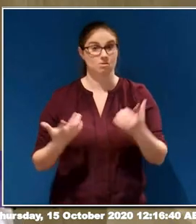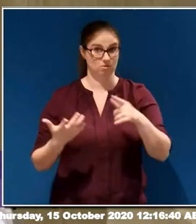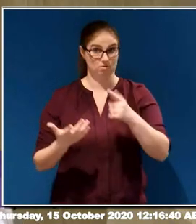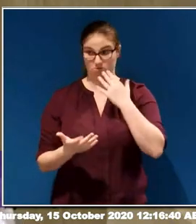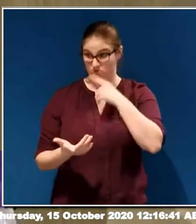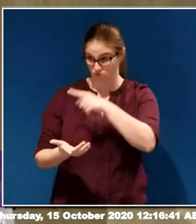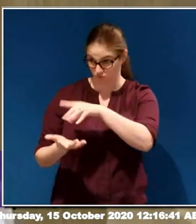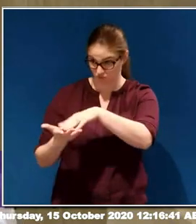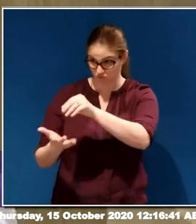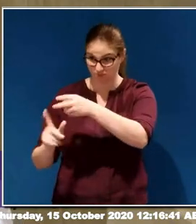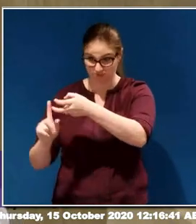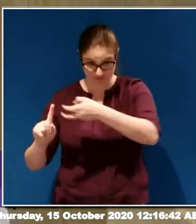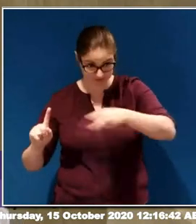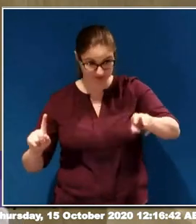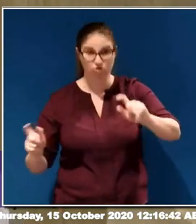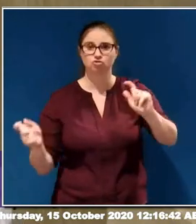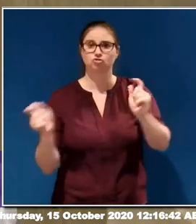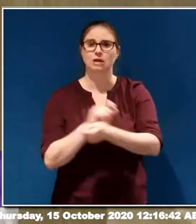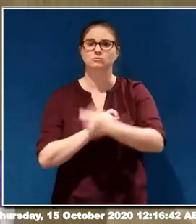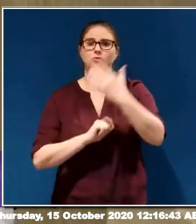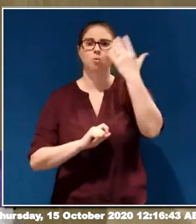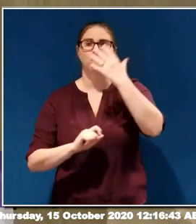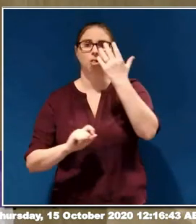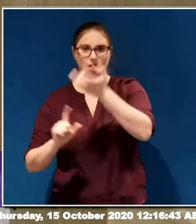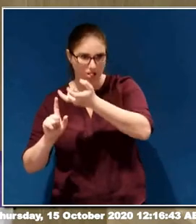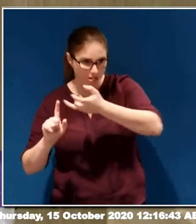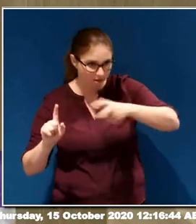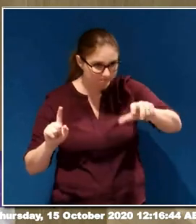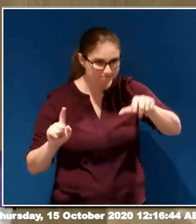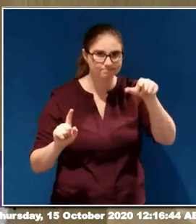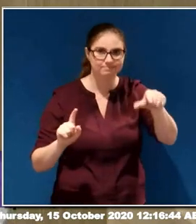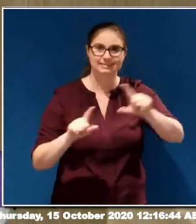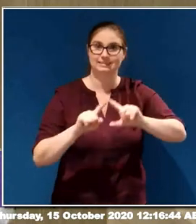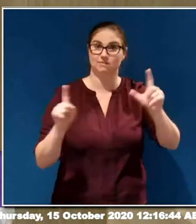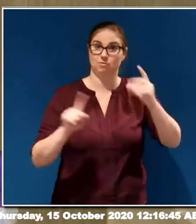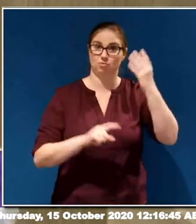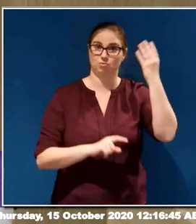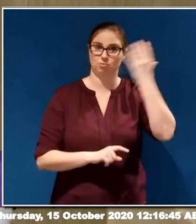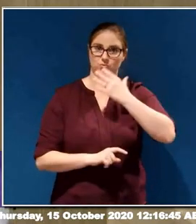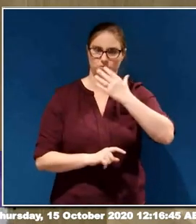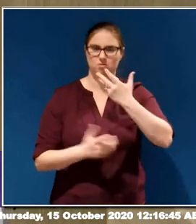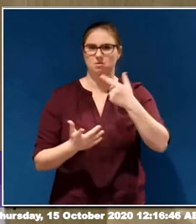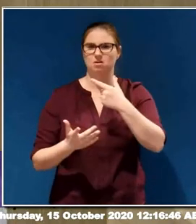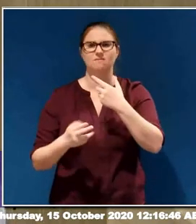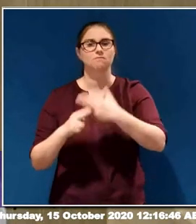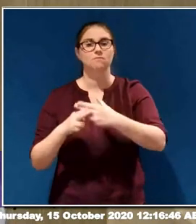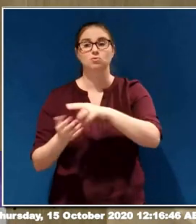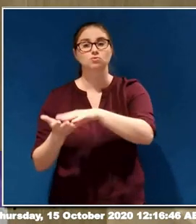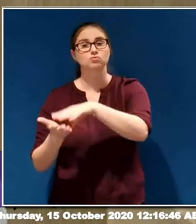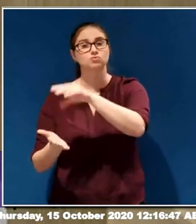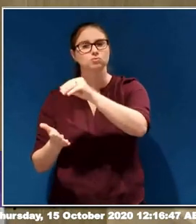information about particularly a student with a disability but any student,